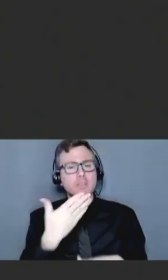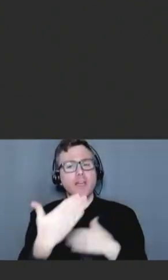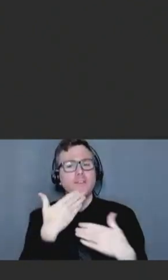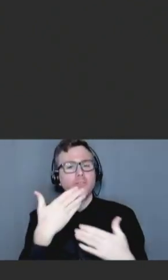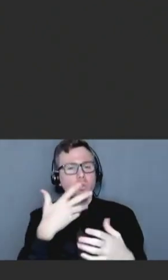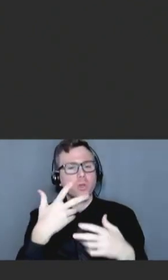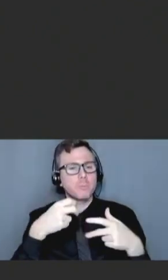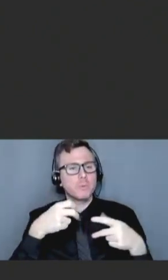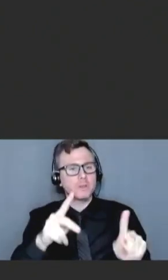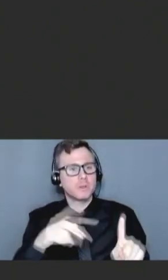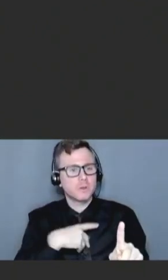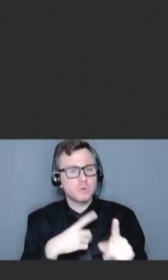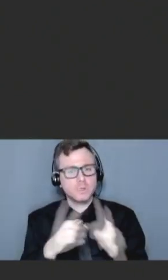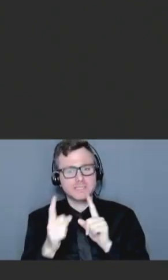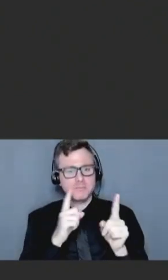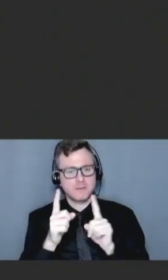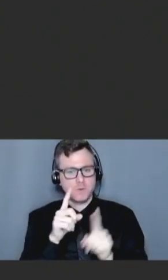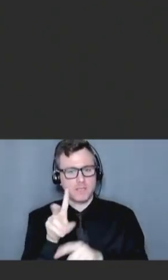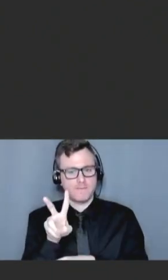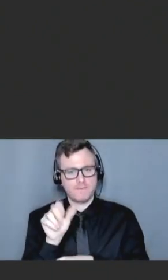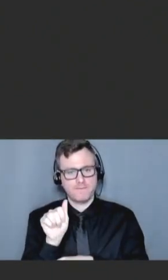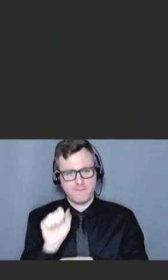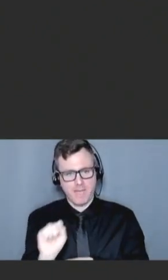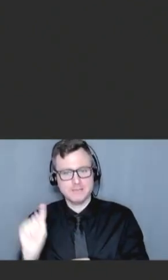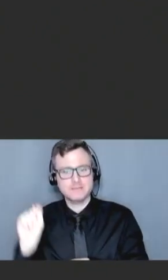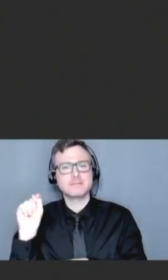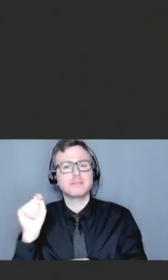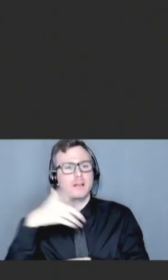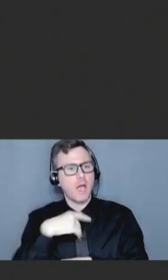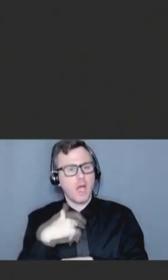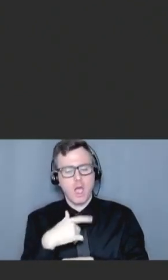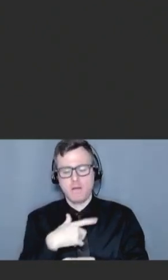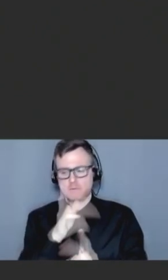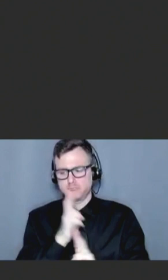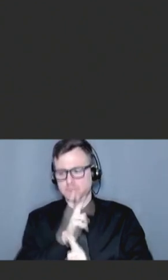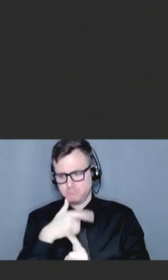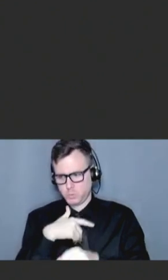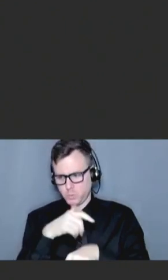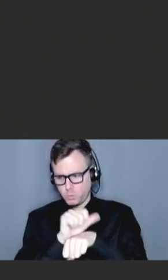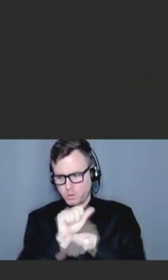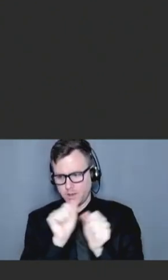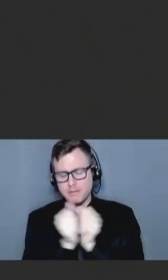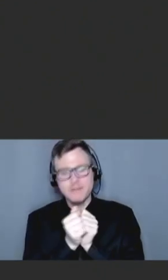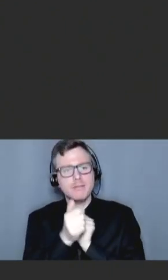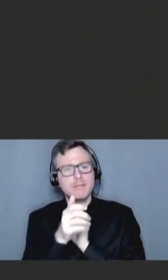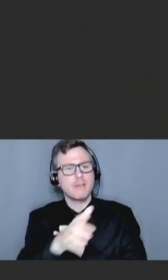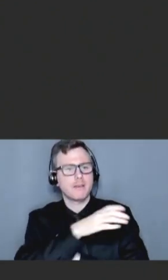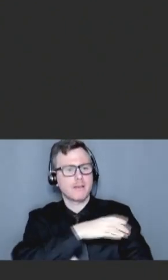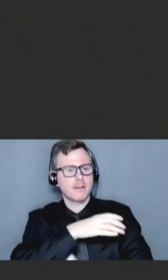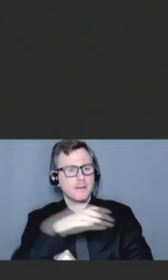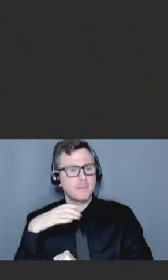our work in VaST. I have been honored to work with this committee with the -- Keipp Talbot,